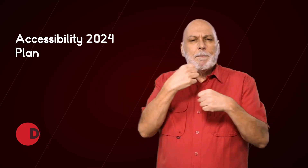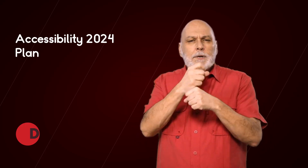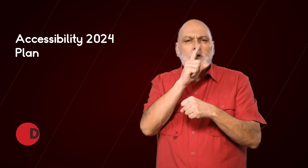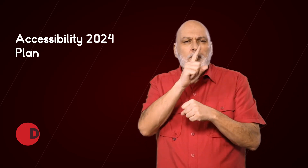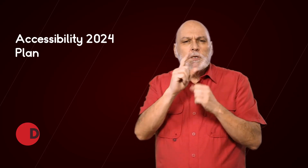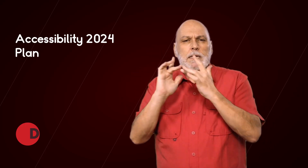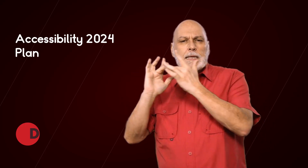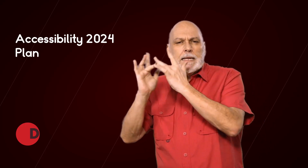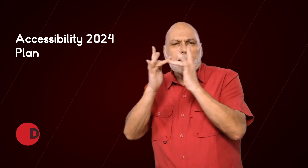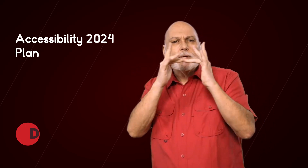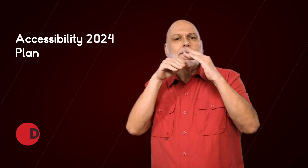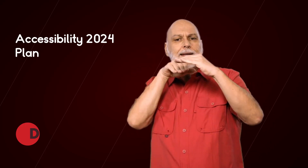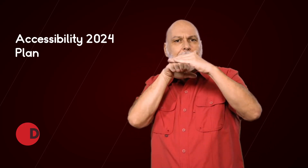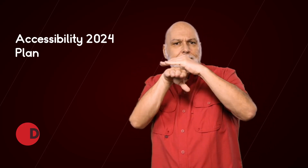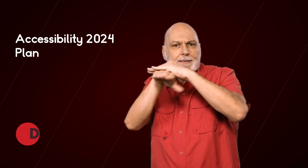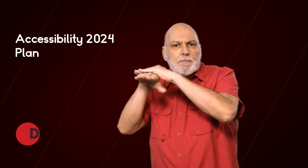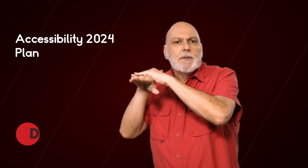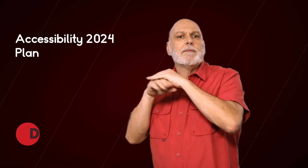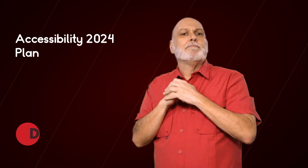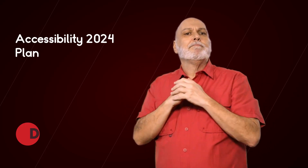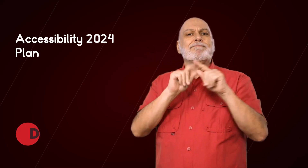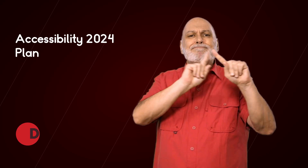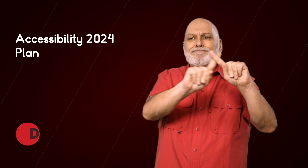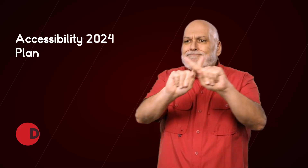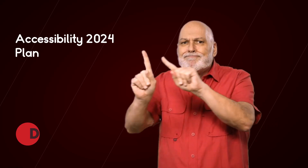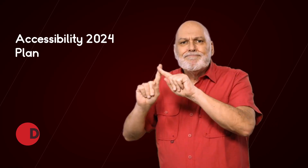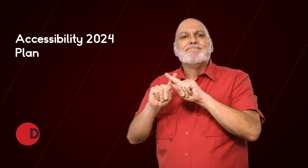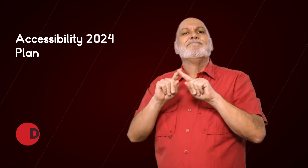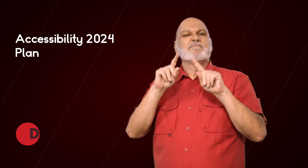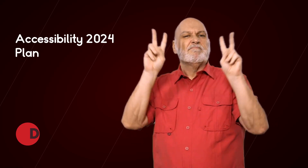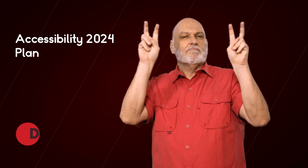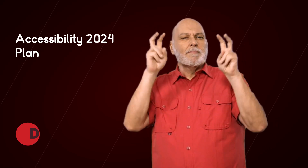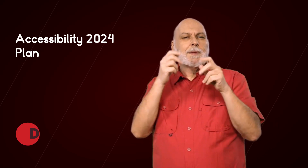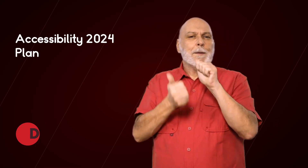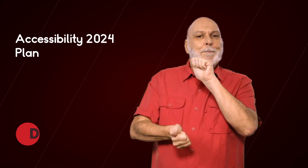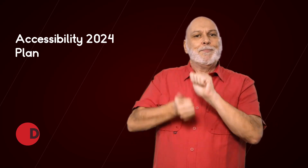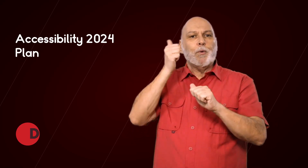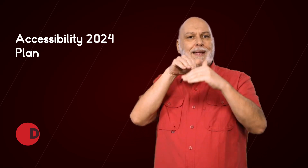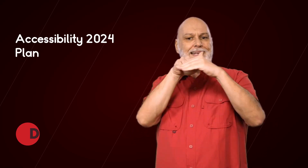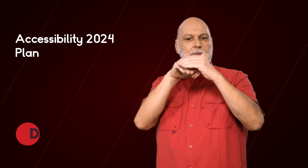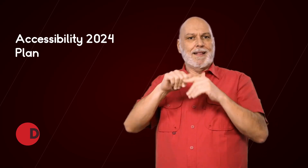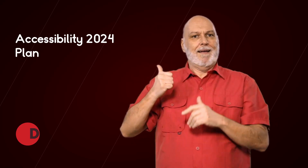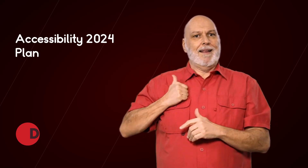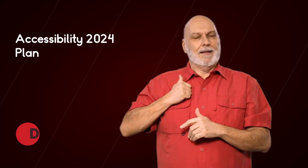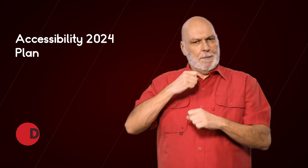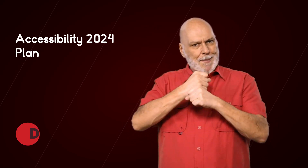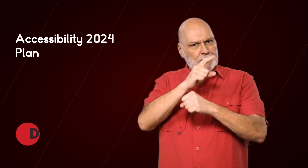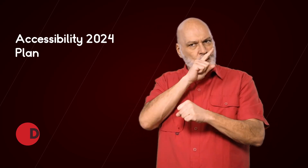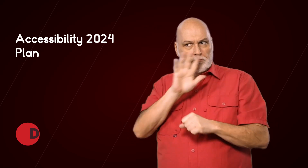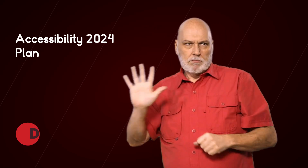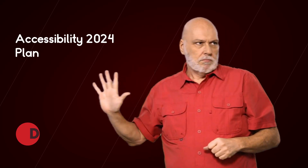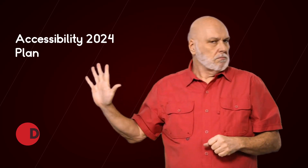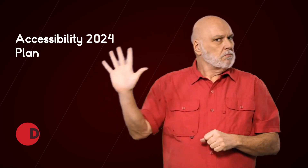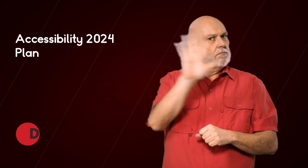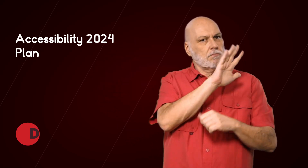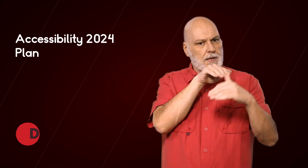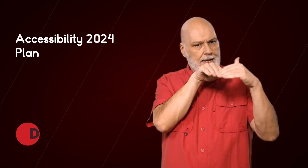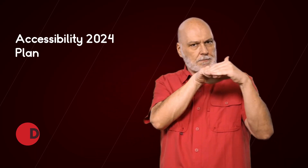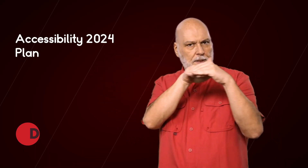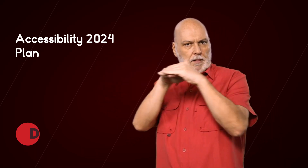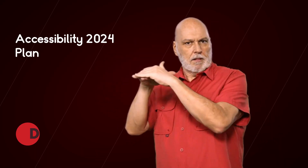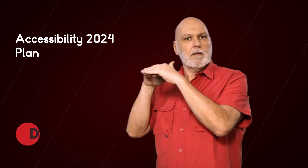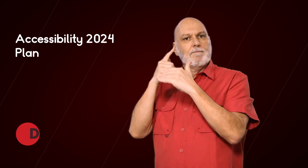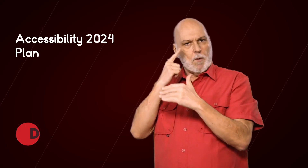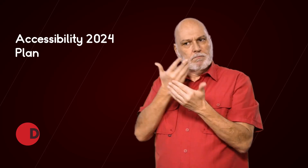The plan also included making internet access in B.C.